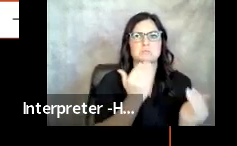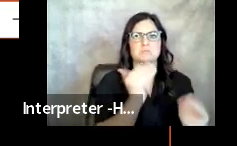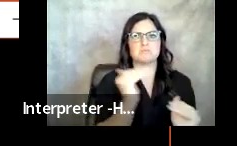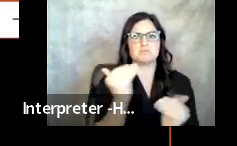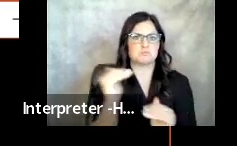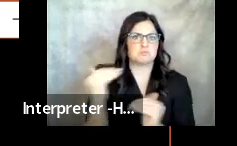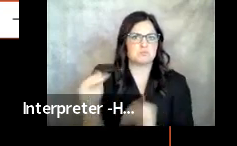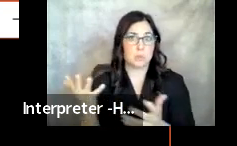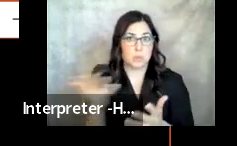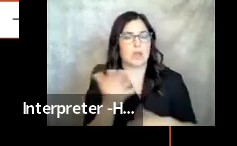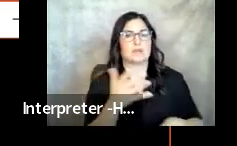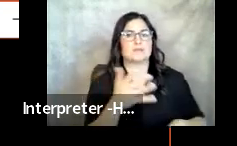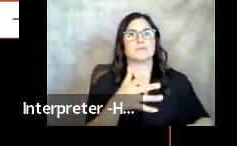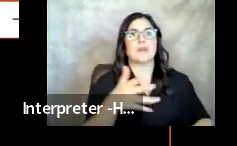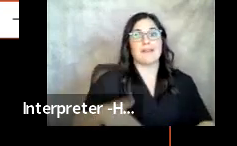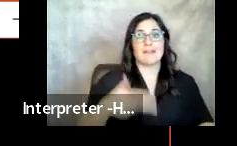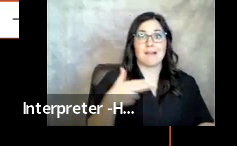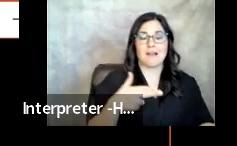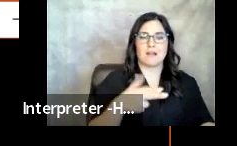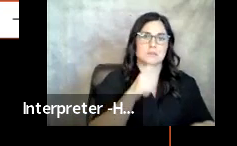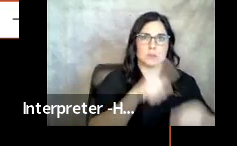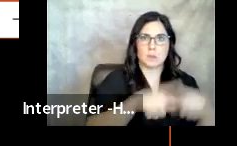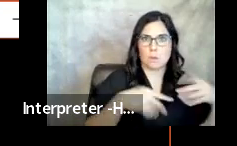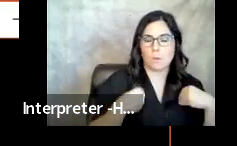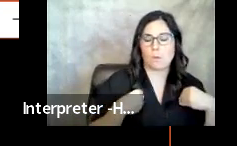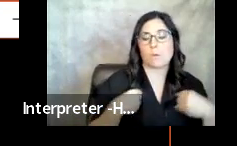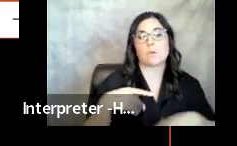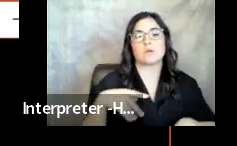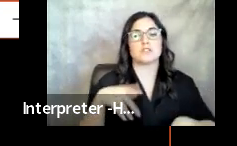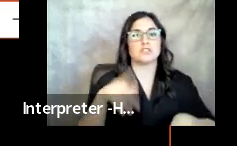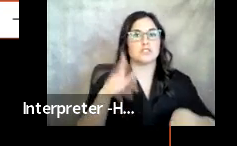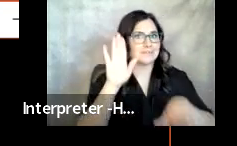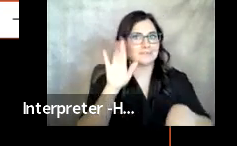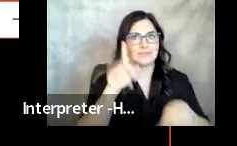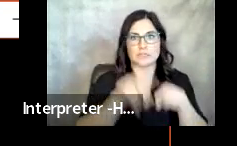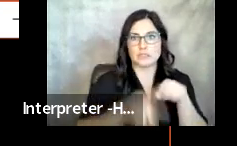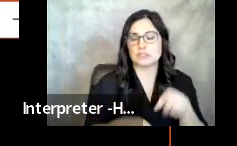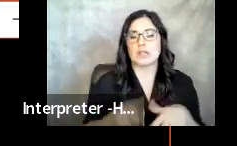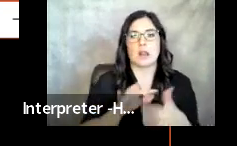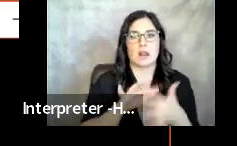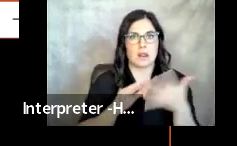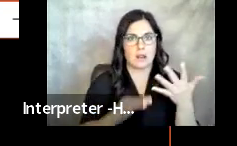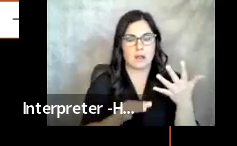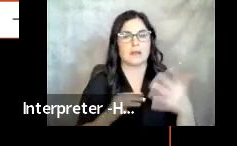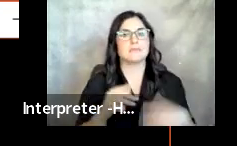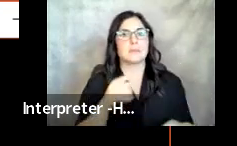Own guns, the. Right to testify, to serve on juries. And so on. They said, OK, you're no longer.